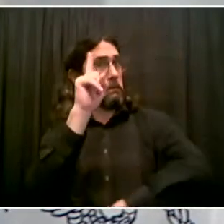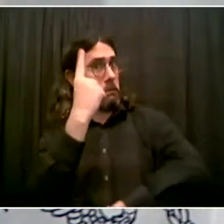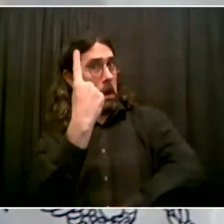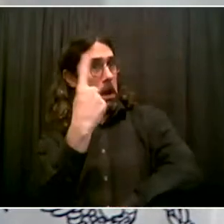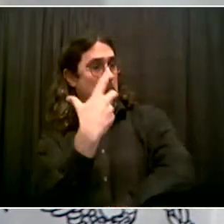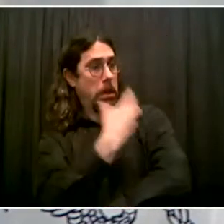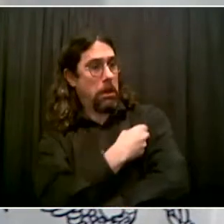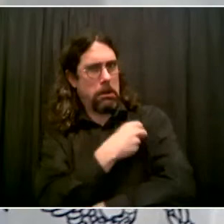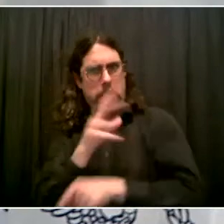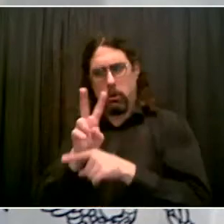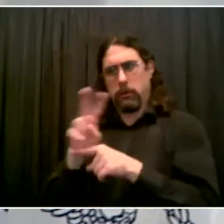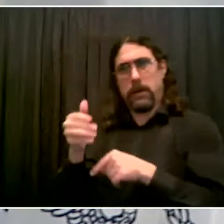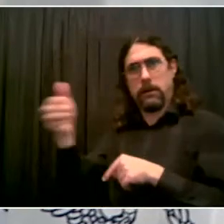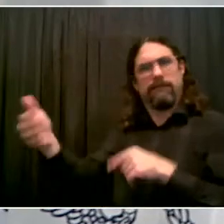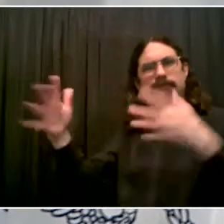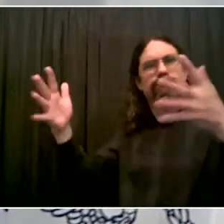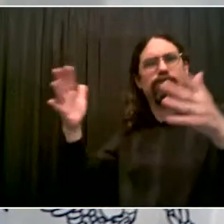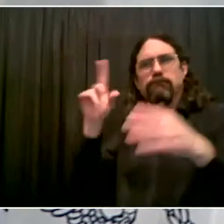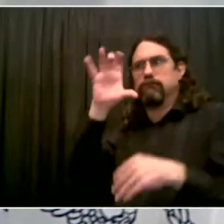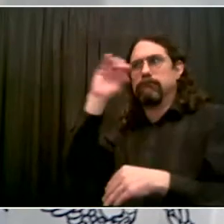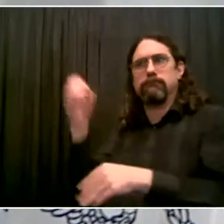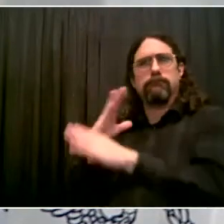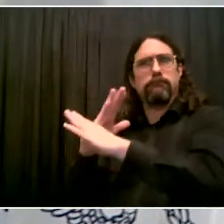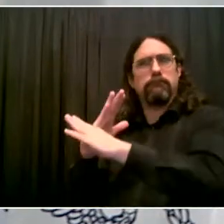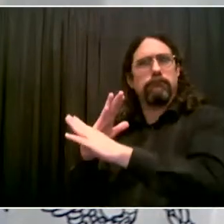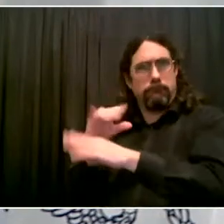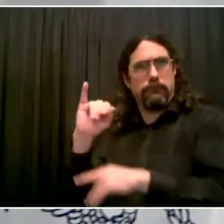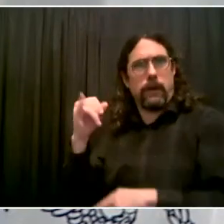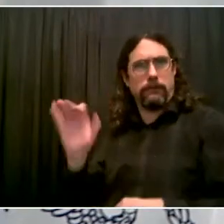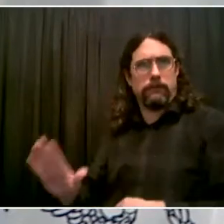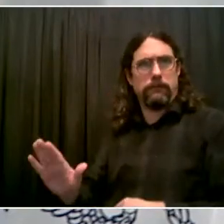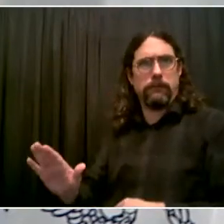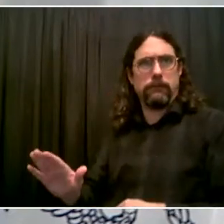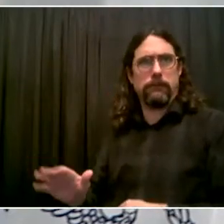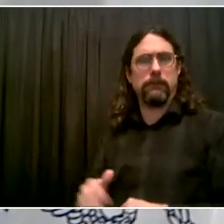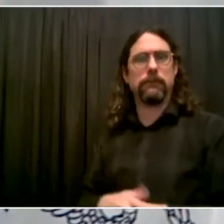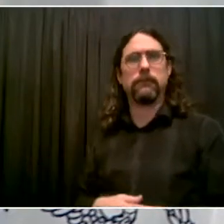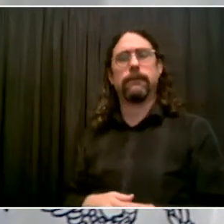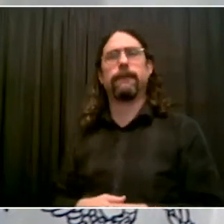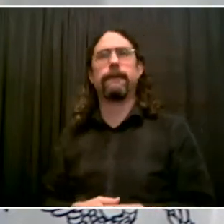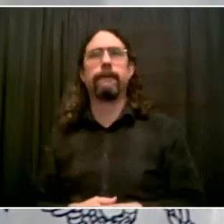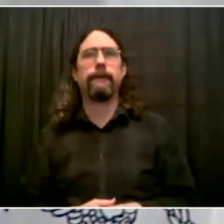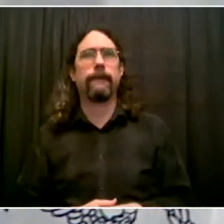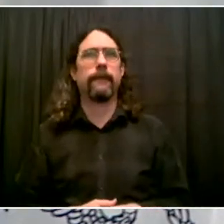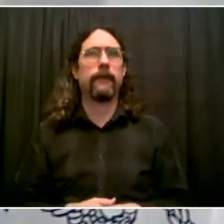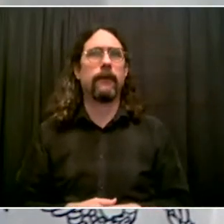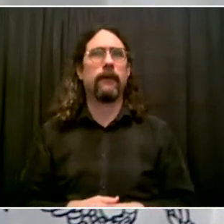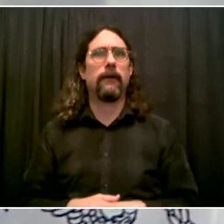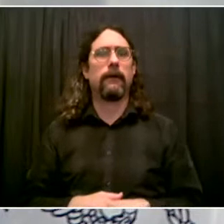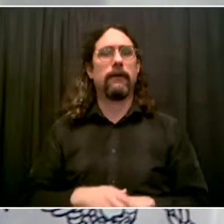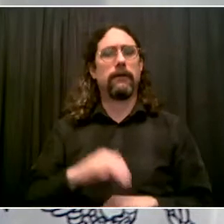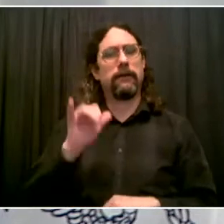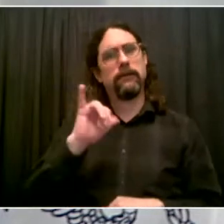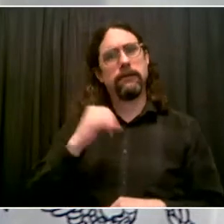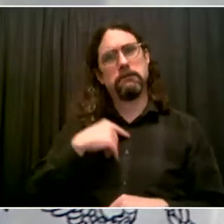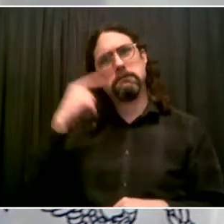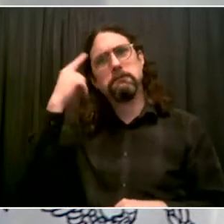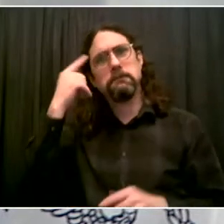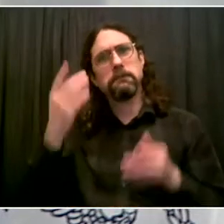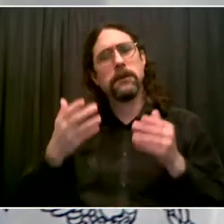YOU ARE RIGHT THERE IS A LAG TIME BUT IT'S NOT A LONG TIME. JOHNSON & JOHNSON YOU'RE TALKLKG INABOUT TWO EEWKS AFTETER THE SHOT IT TAKES FULL EFFECT. IF WE START TO HAVE VERY SPECIFIC EFFORT